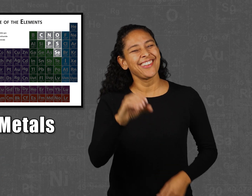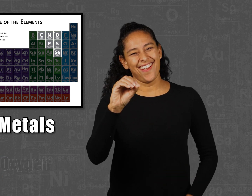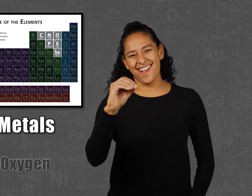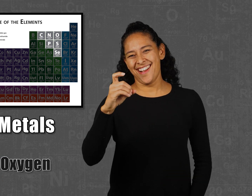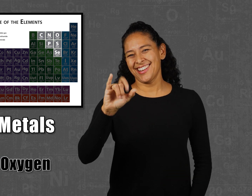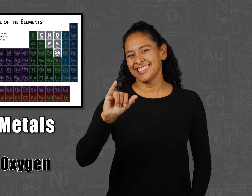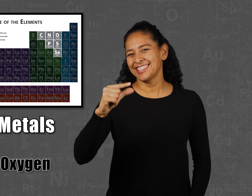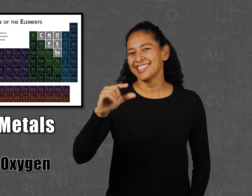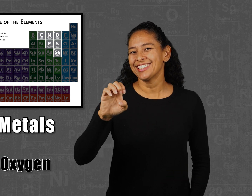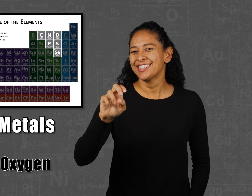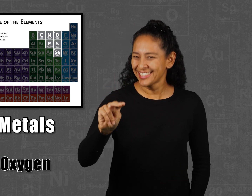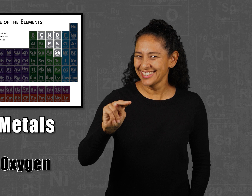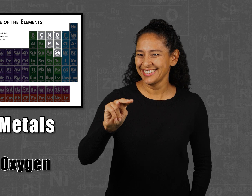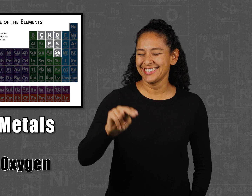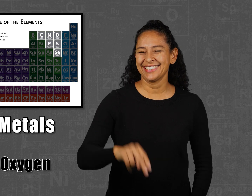Oxygen!